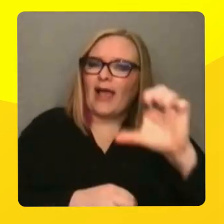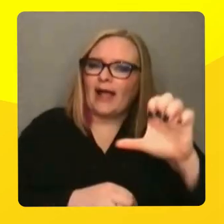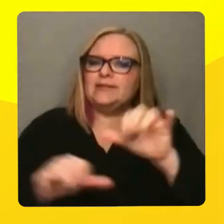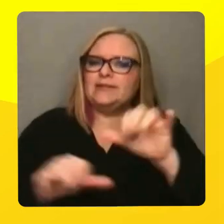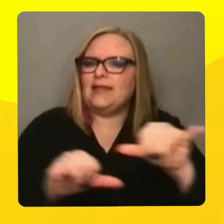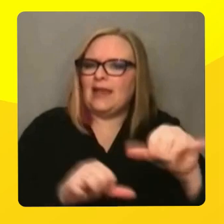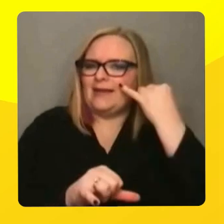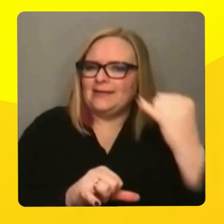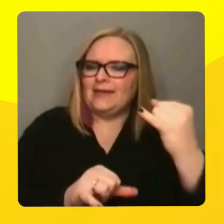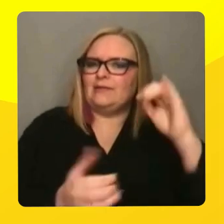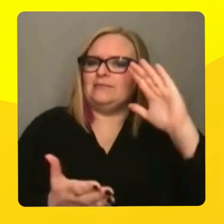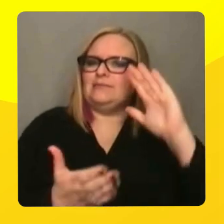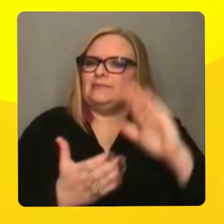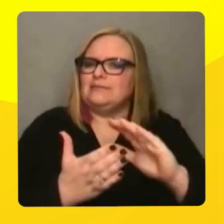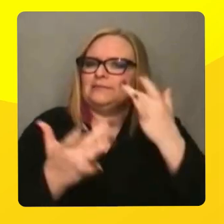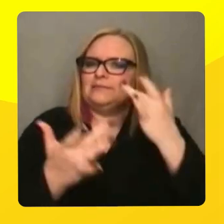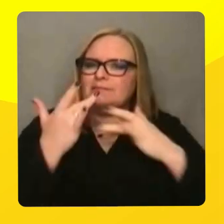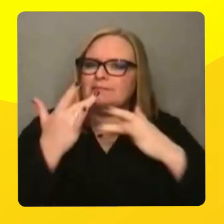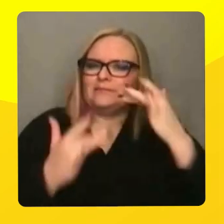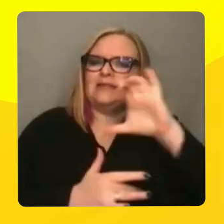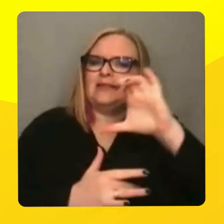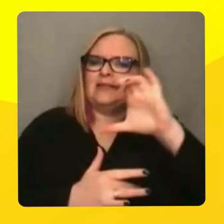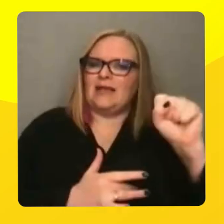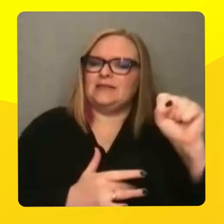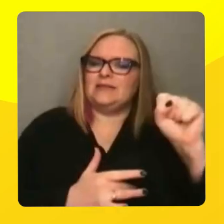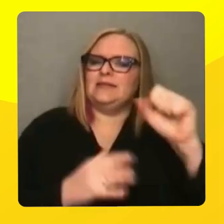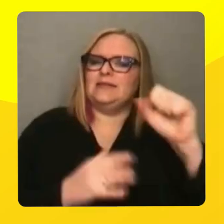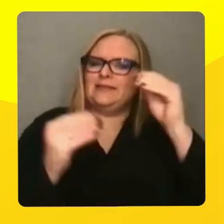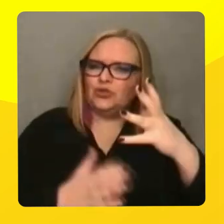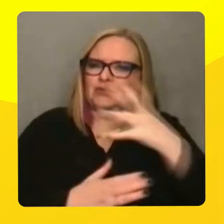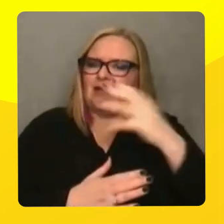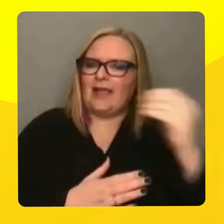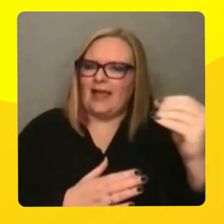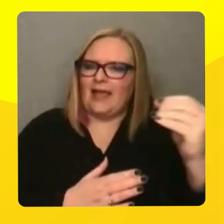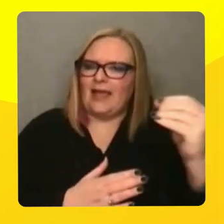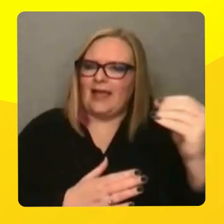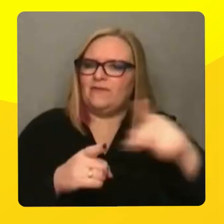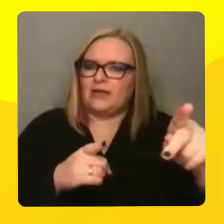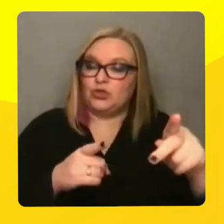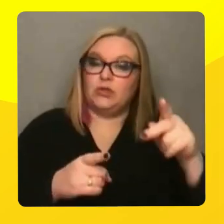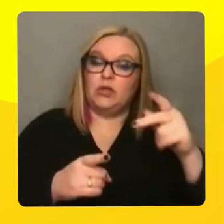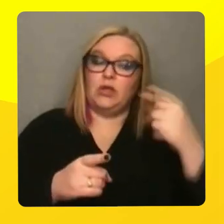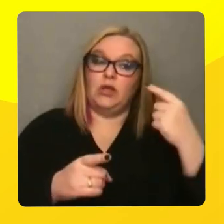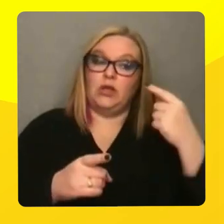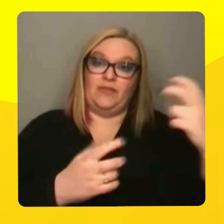and a shortage of CS professionals. With these investments, we can use our resources to support more